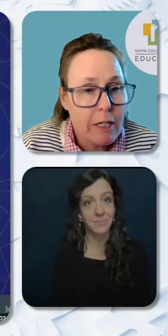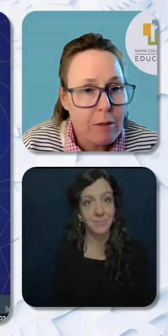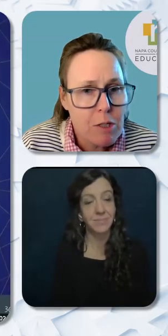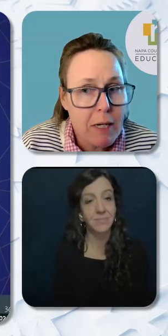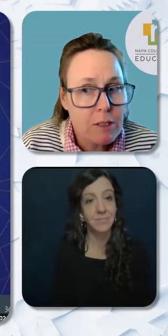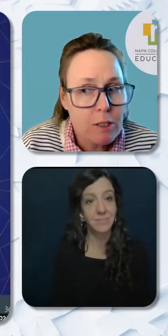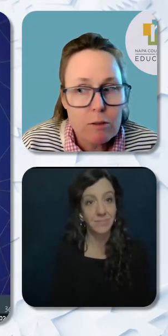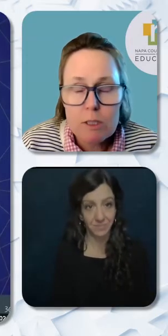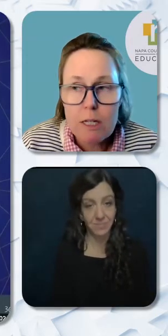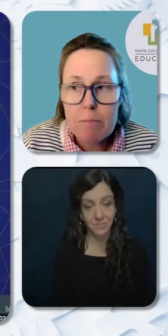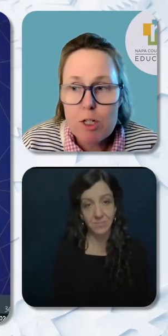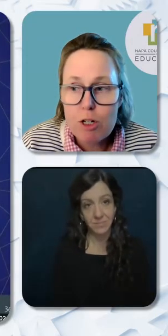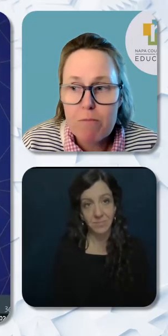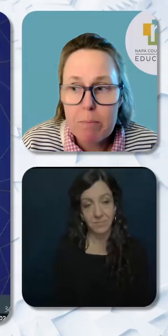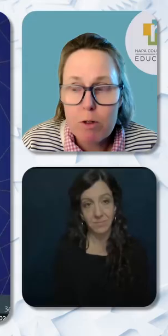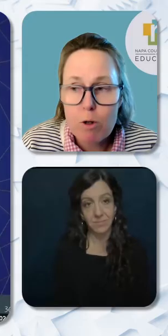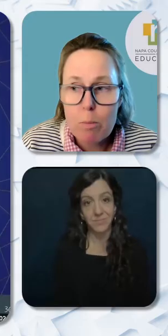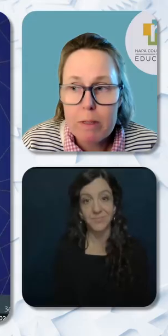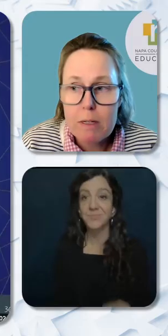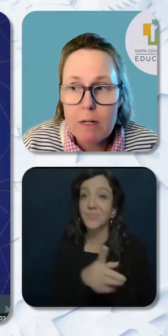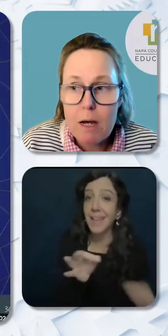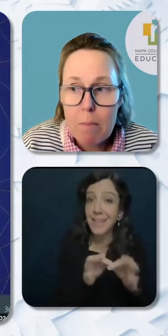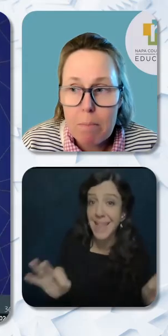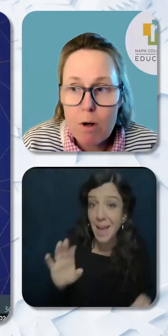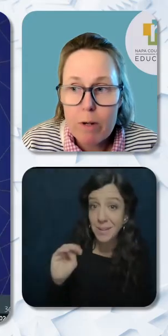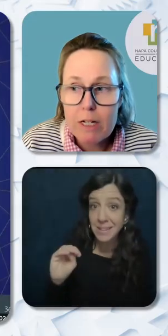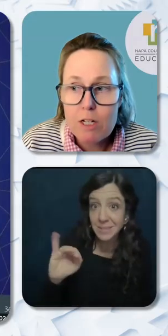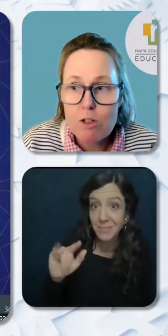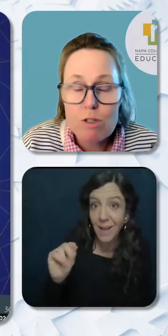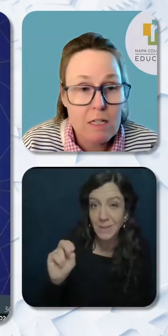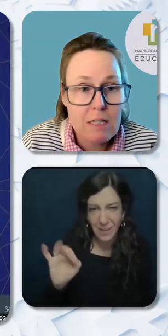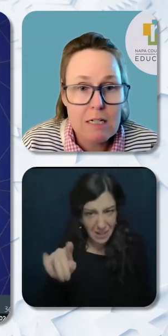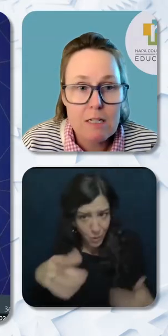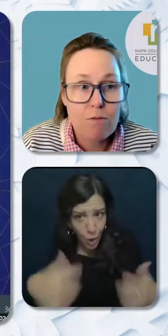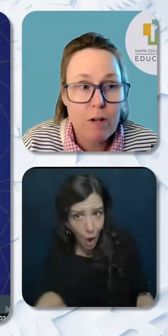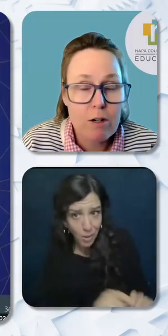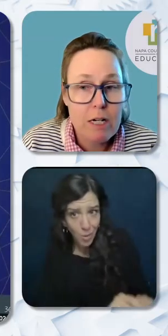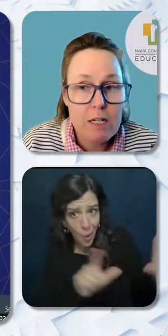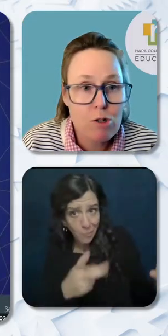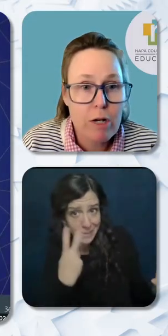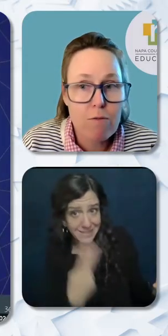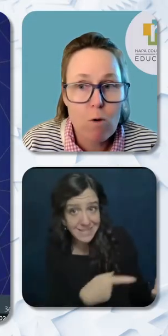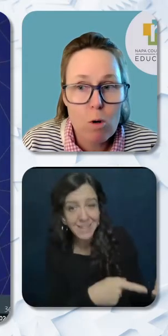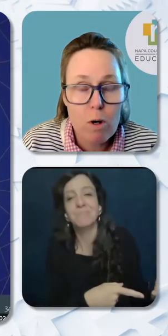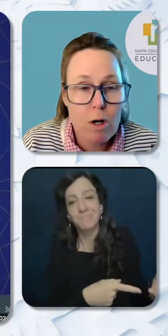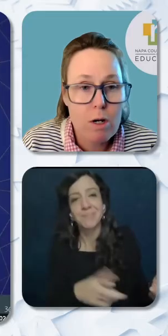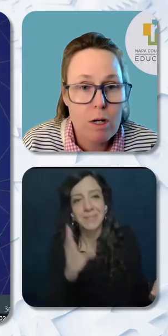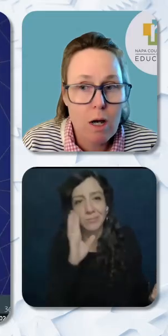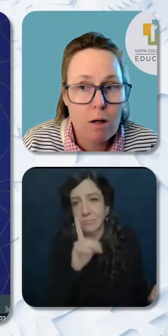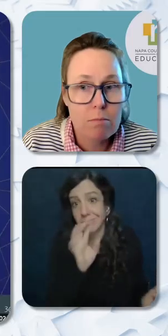So the language milestones, I'm sure if people have opened it up already, you see that it's a very straightforward,